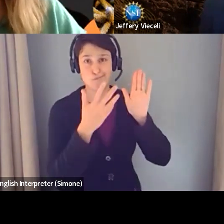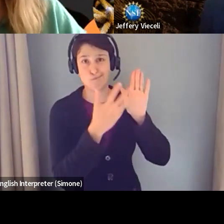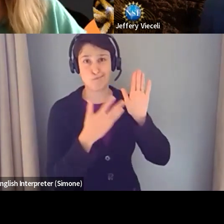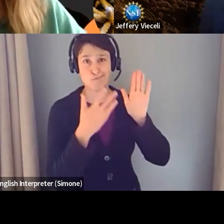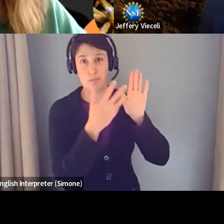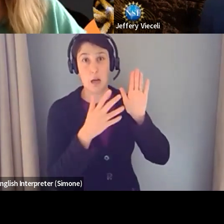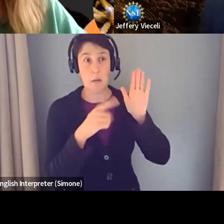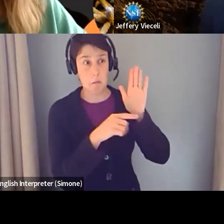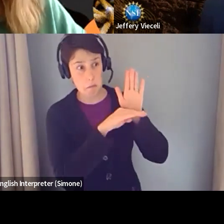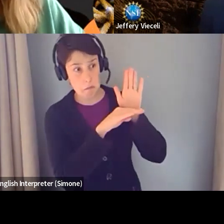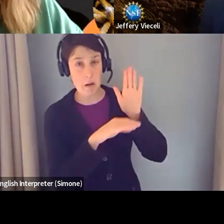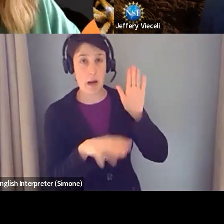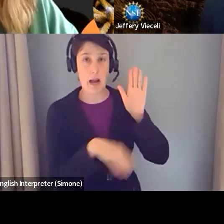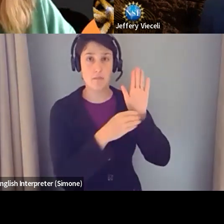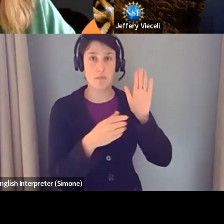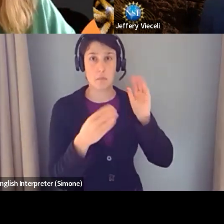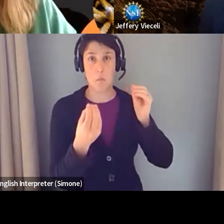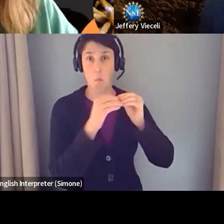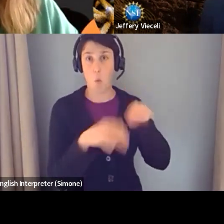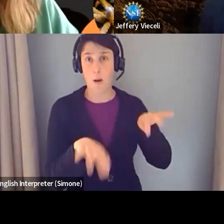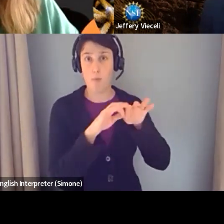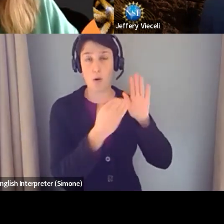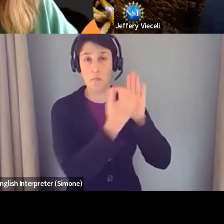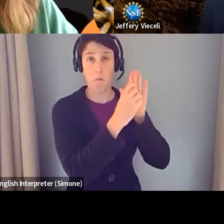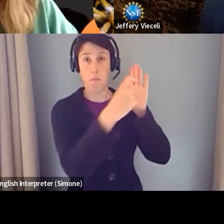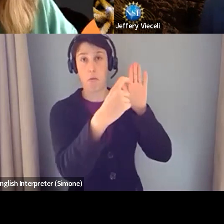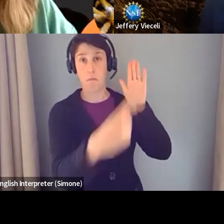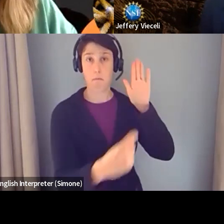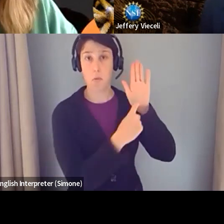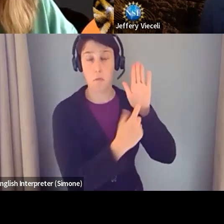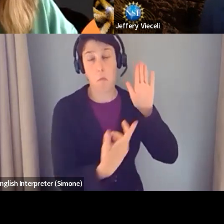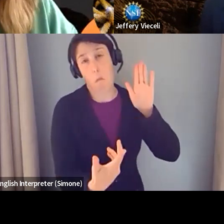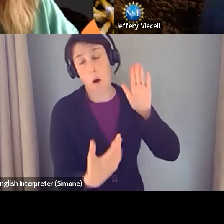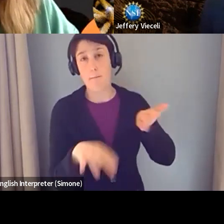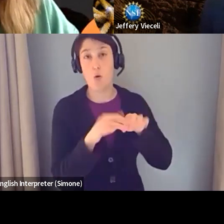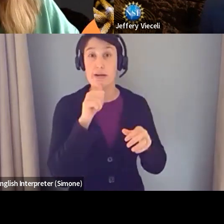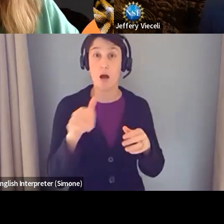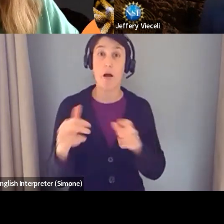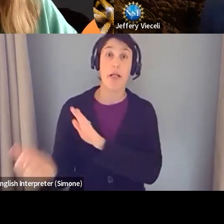So as long as it's not an unallowable cost as well, so yes. Elizabeth Dehar: And I would just add,